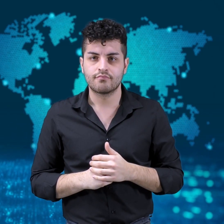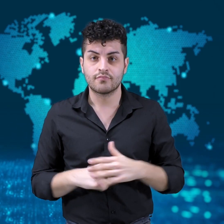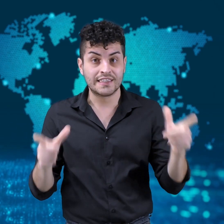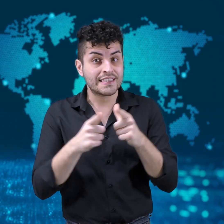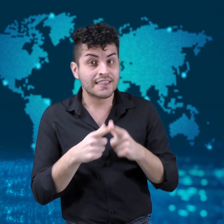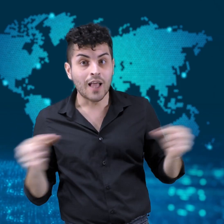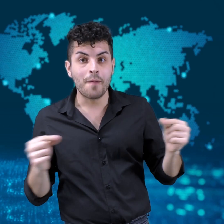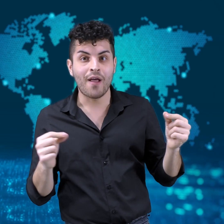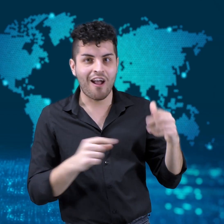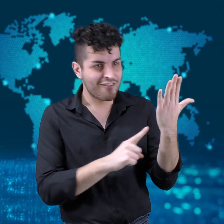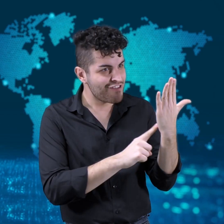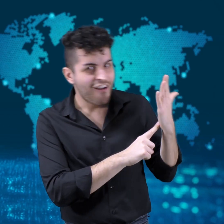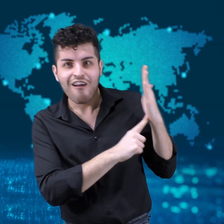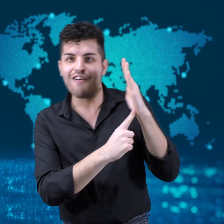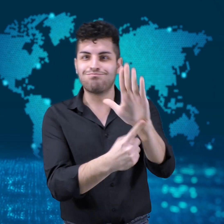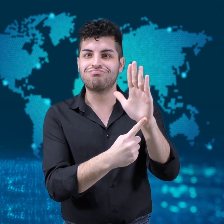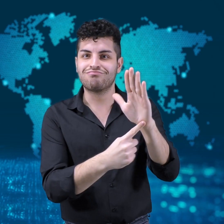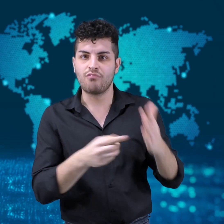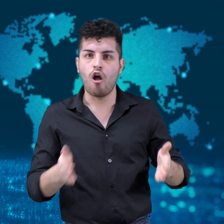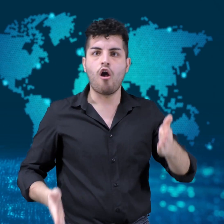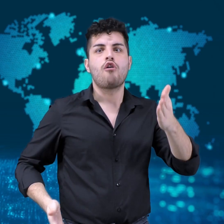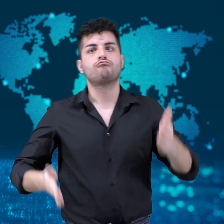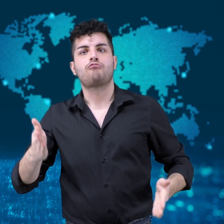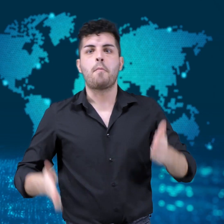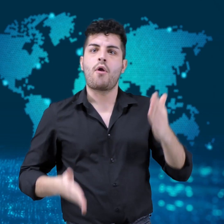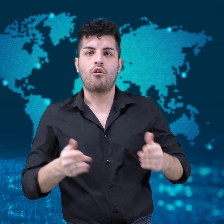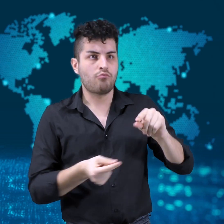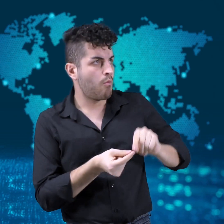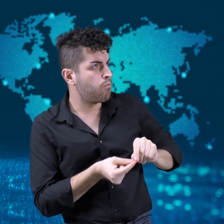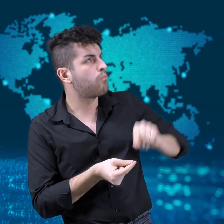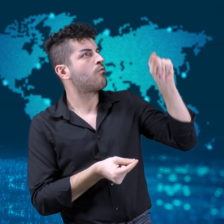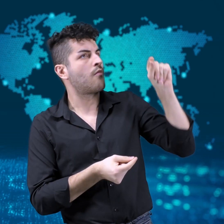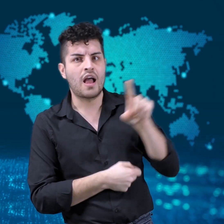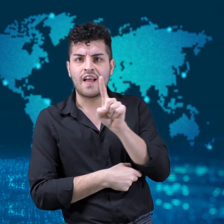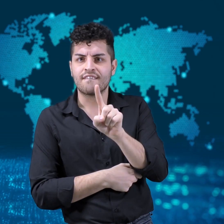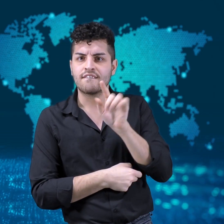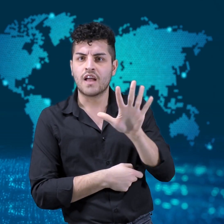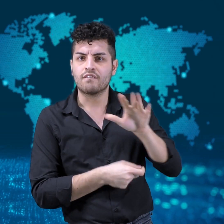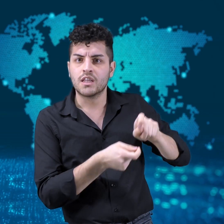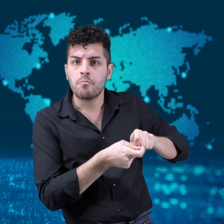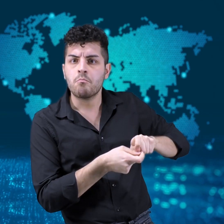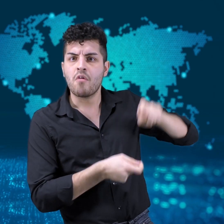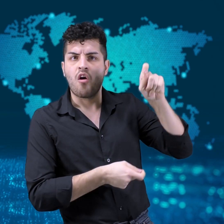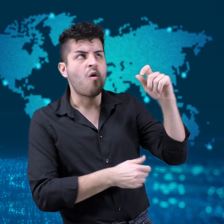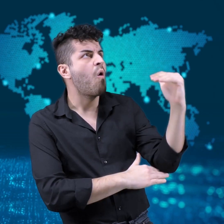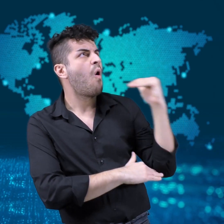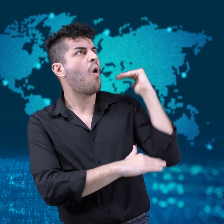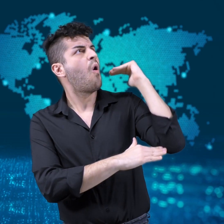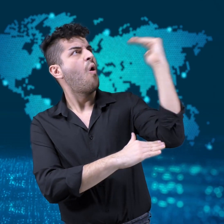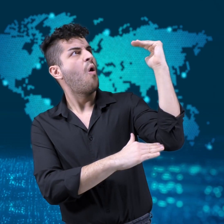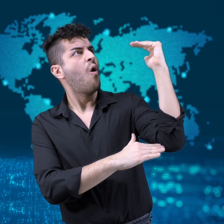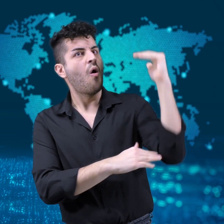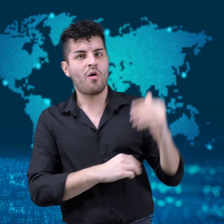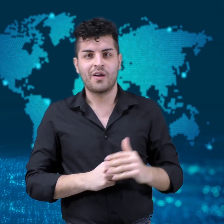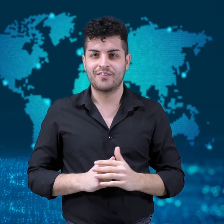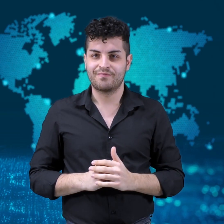Sixty-foot robot unveiled